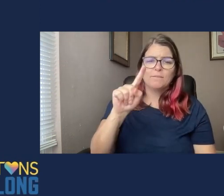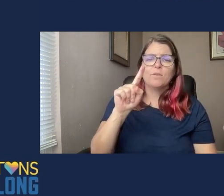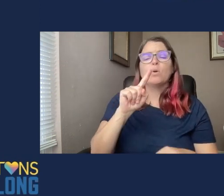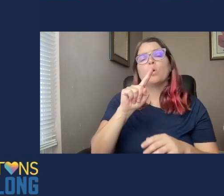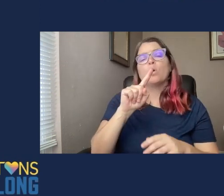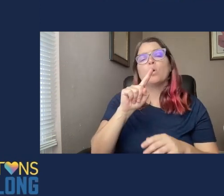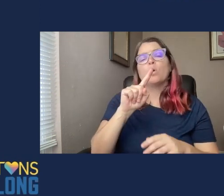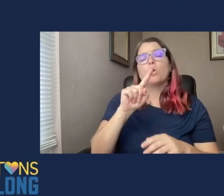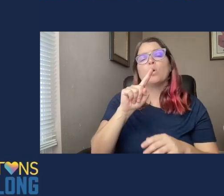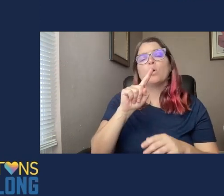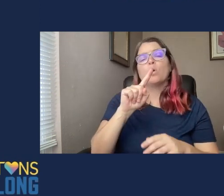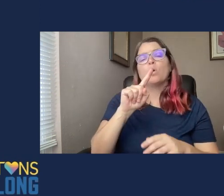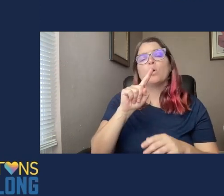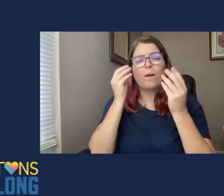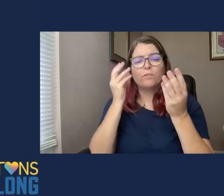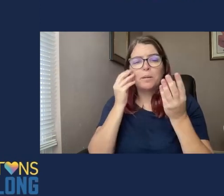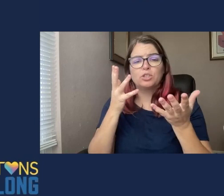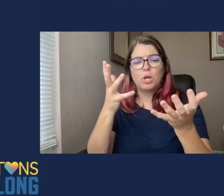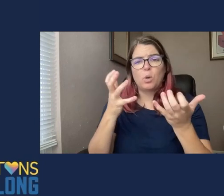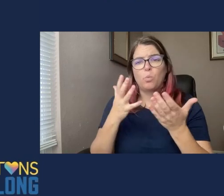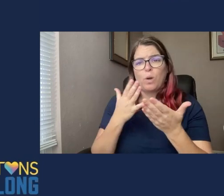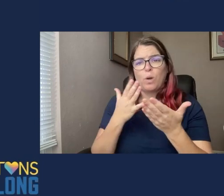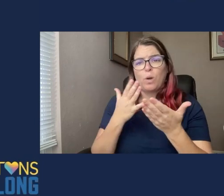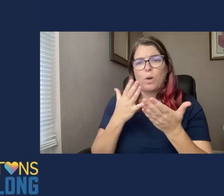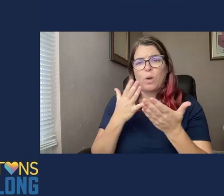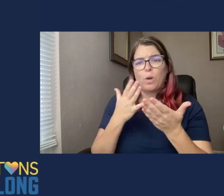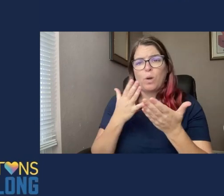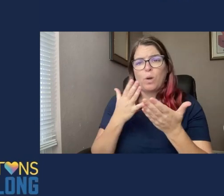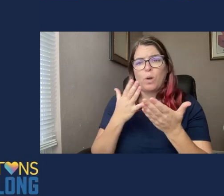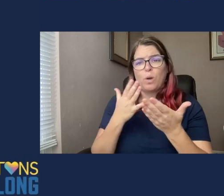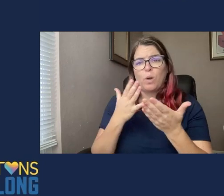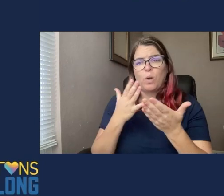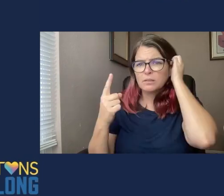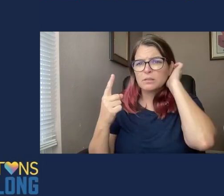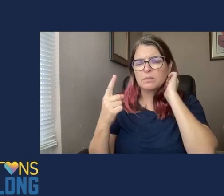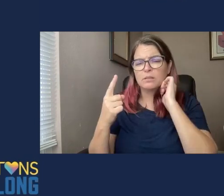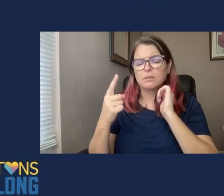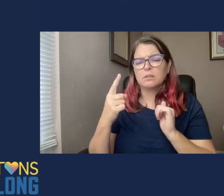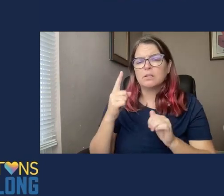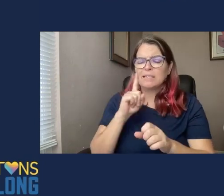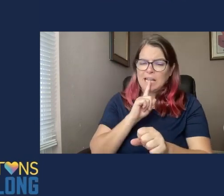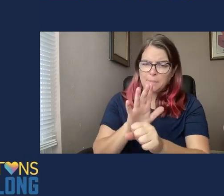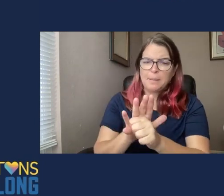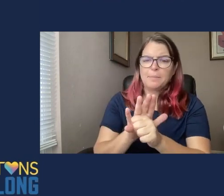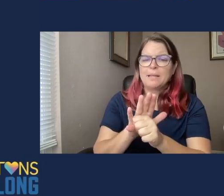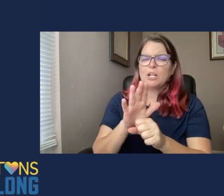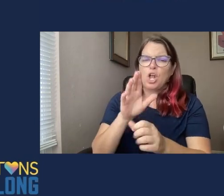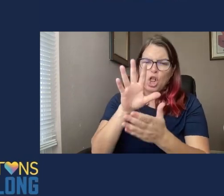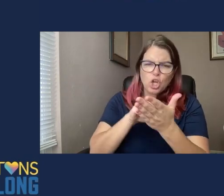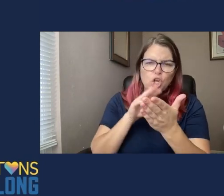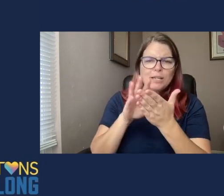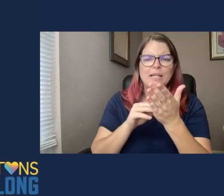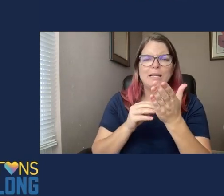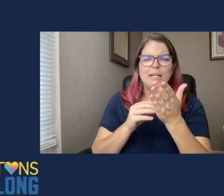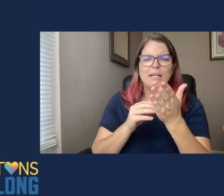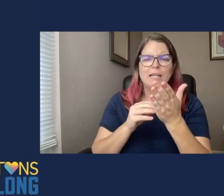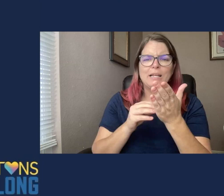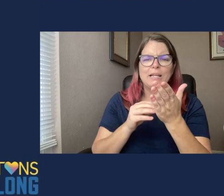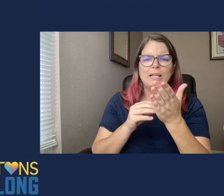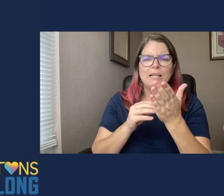beliefs, practices, and traditions. I think it's also important to explore modules